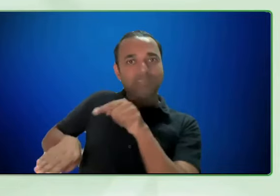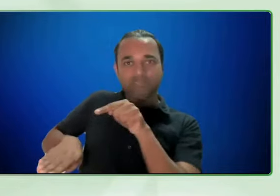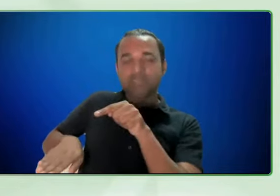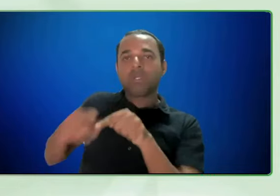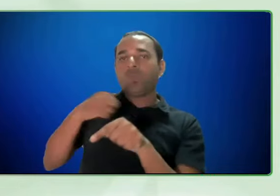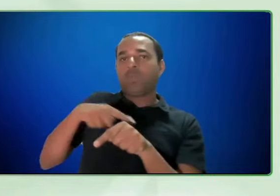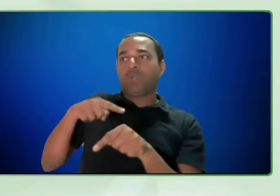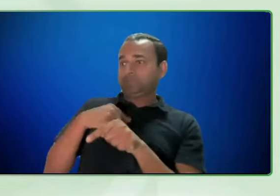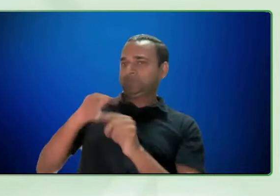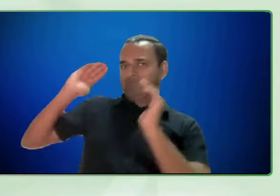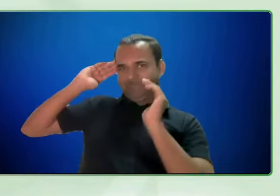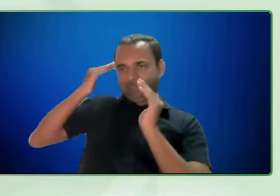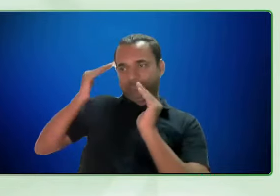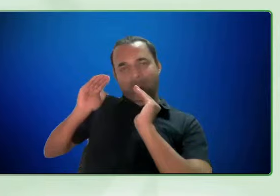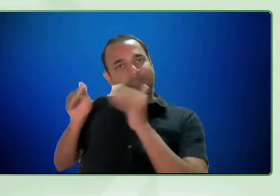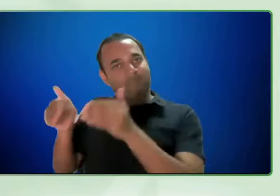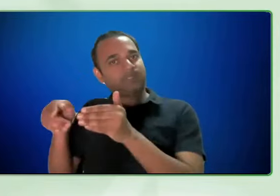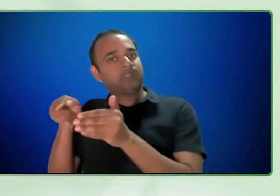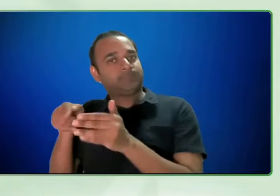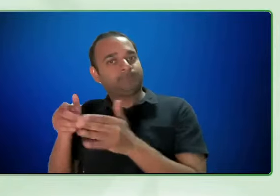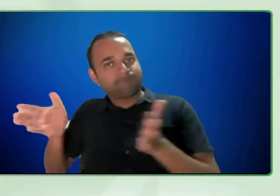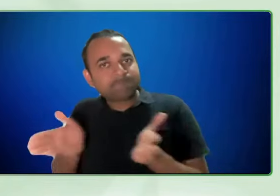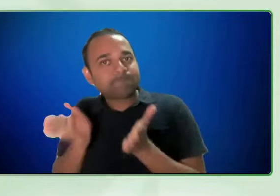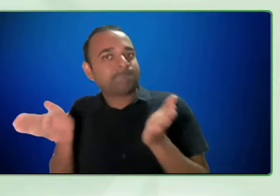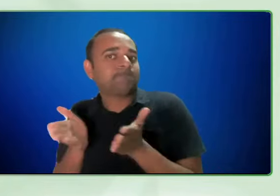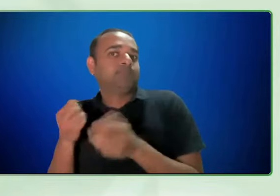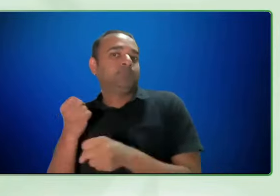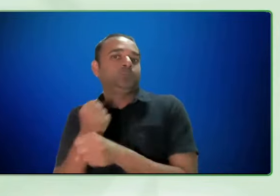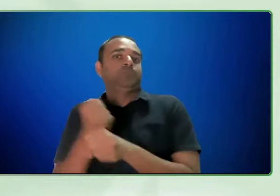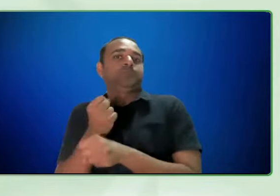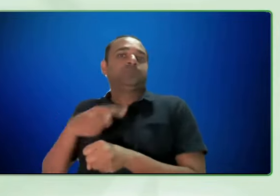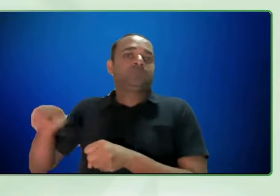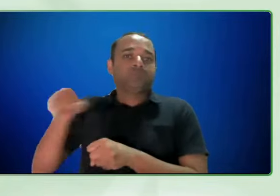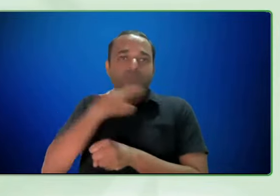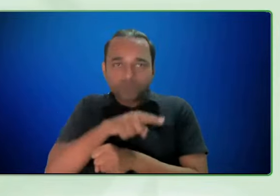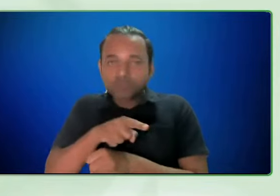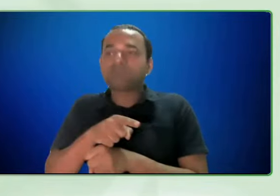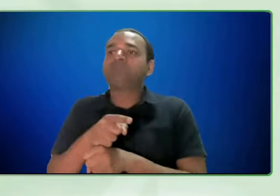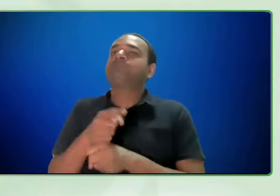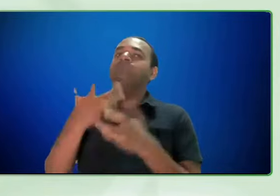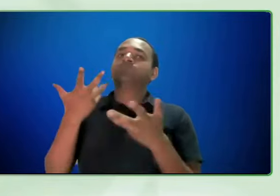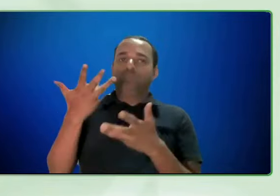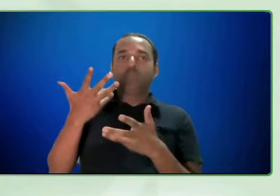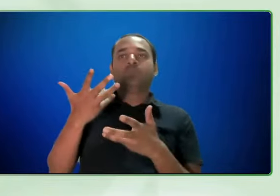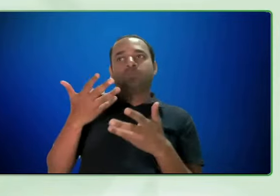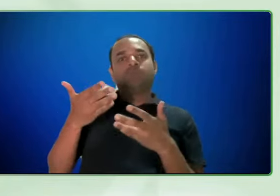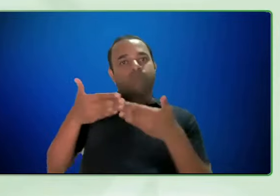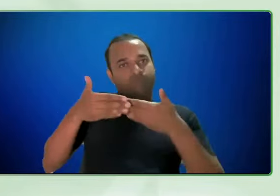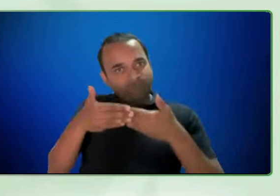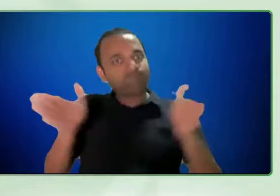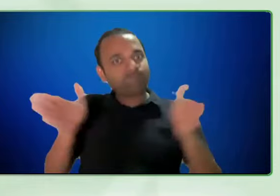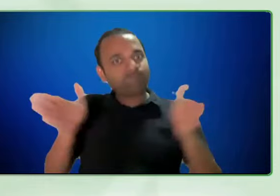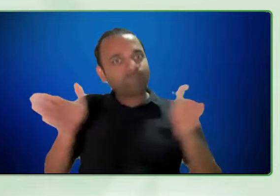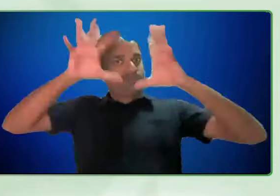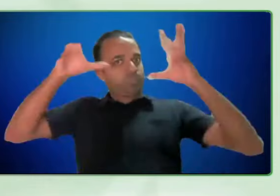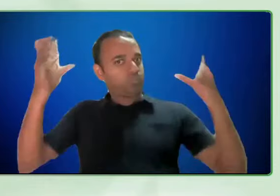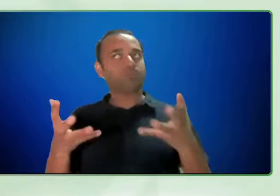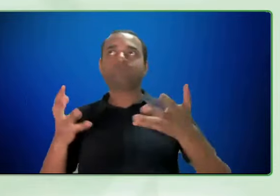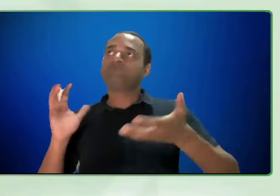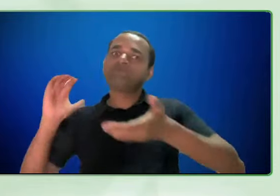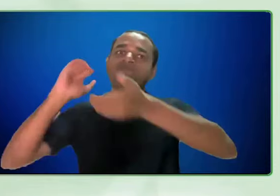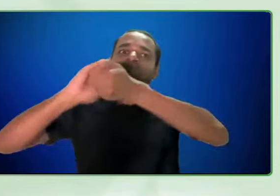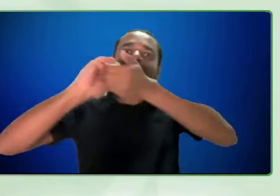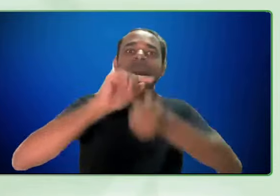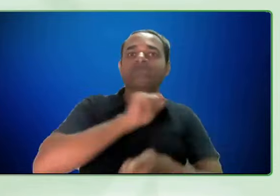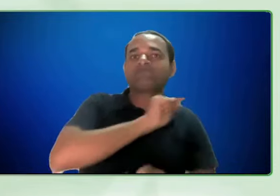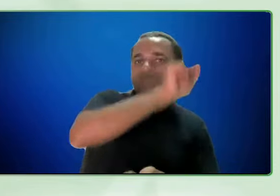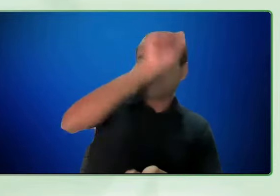for India and South Asia as we evolve? MICHAEL FEMBEK: From the international,